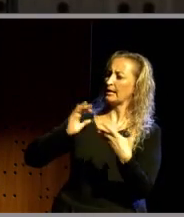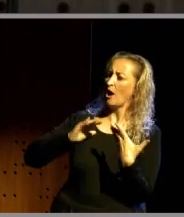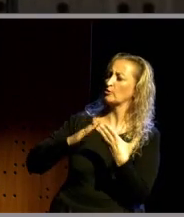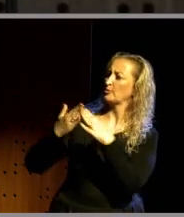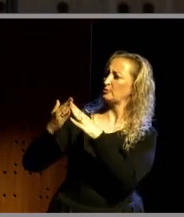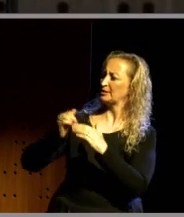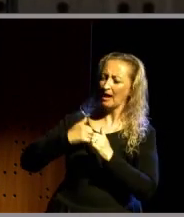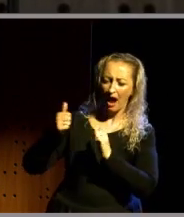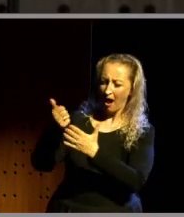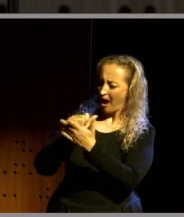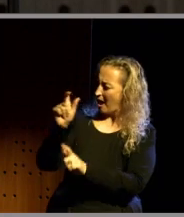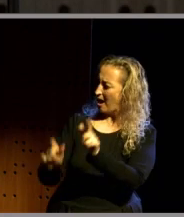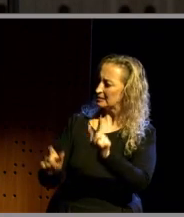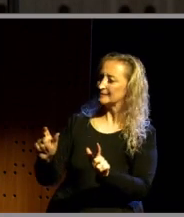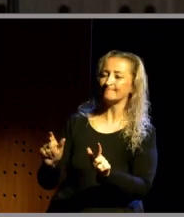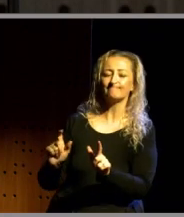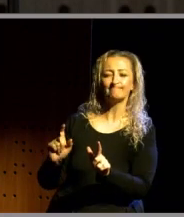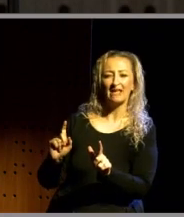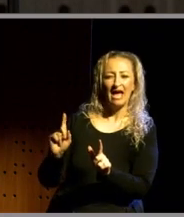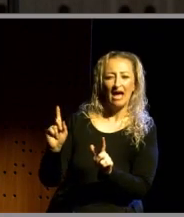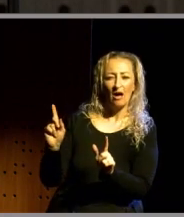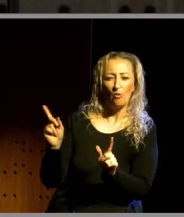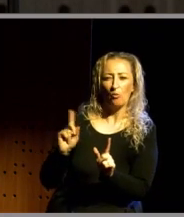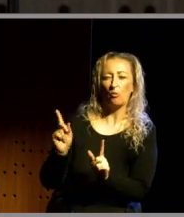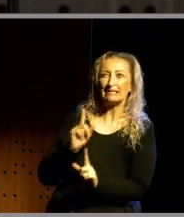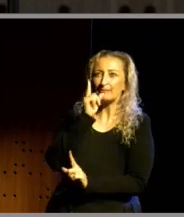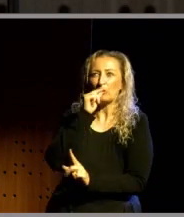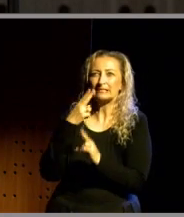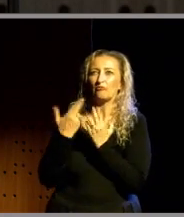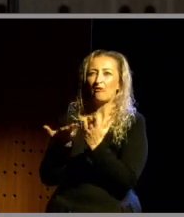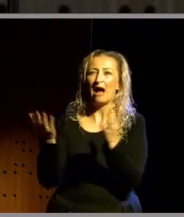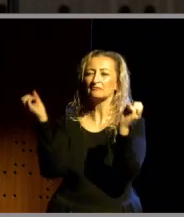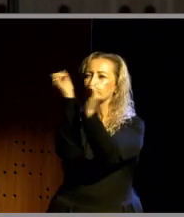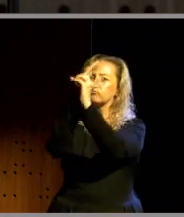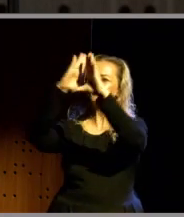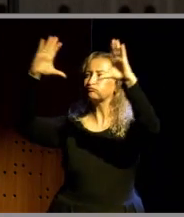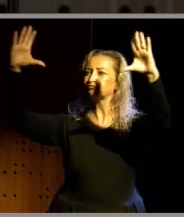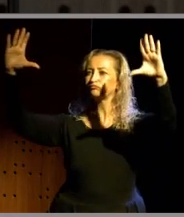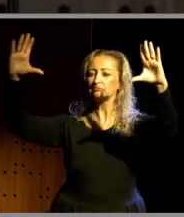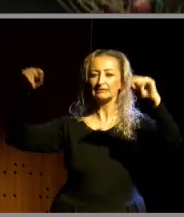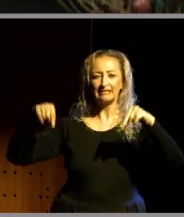what is available to us and what's possible for us. So, this is the last time that